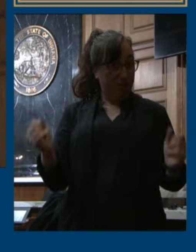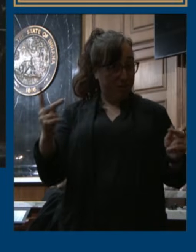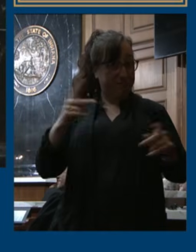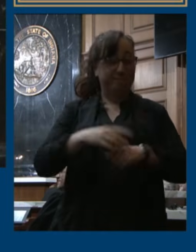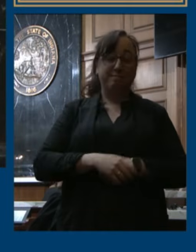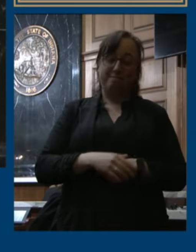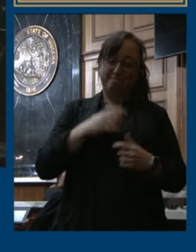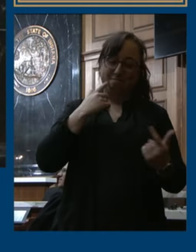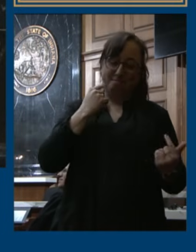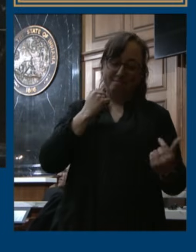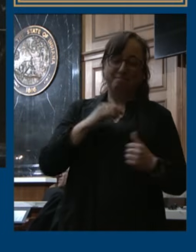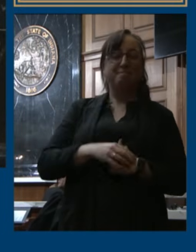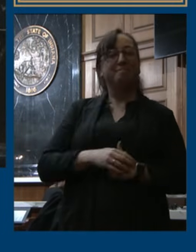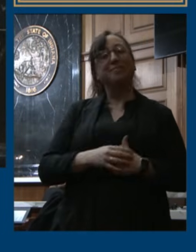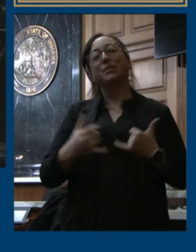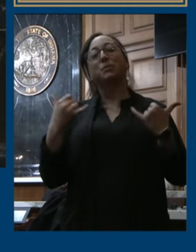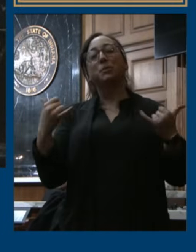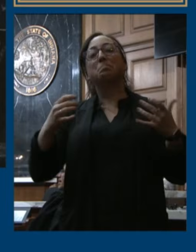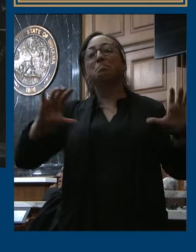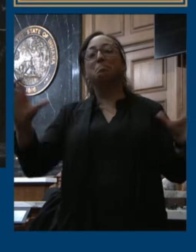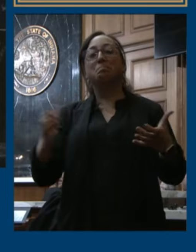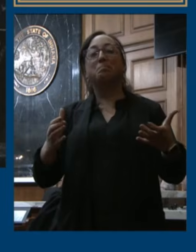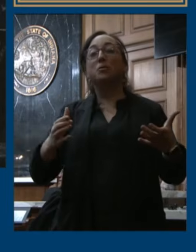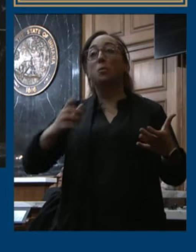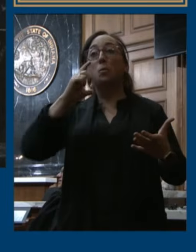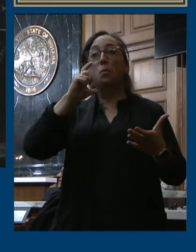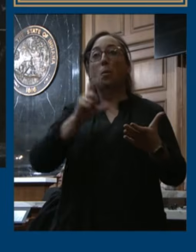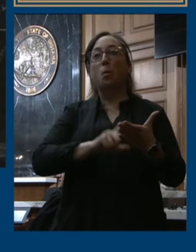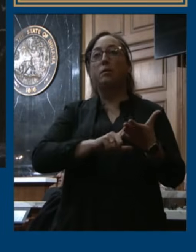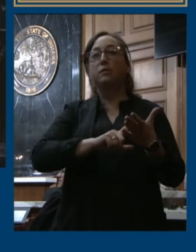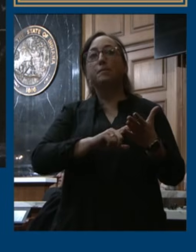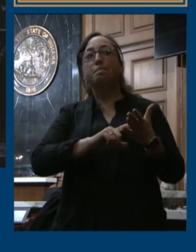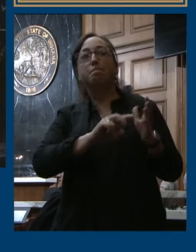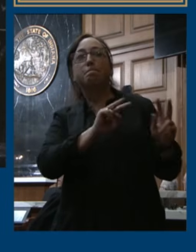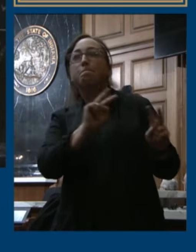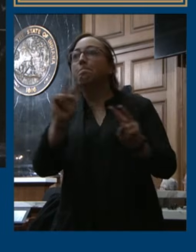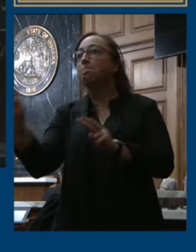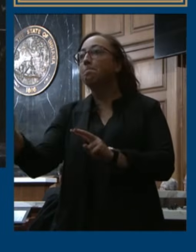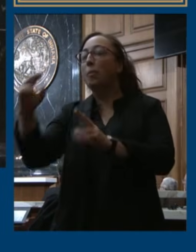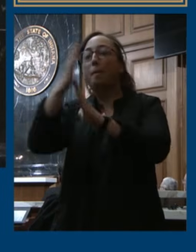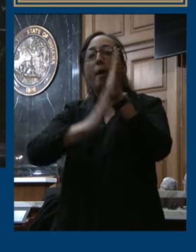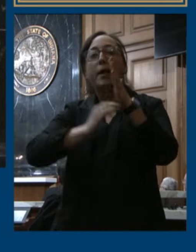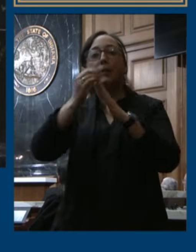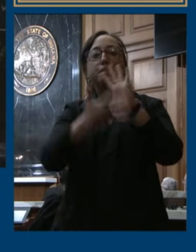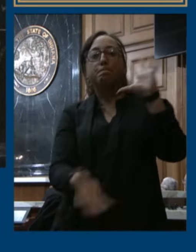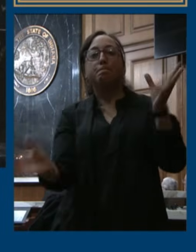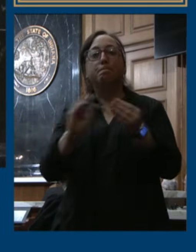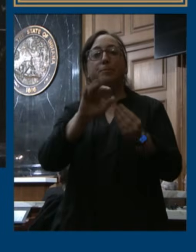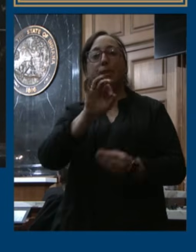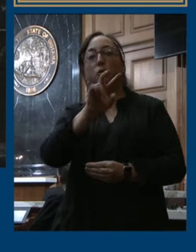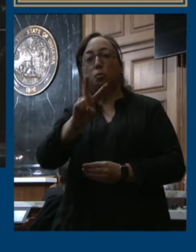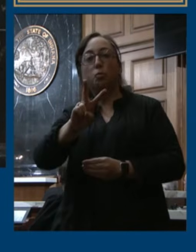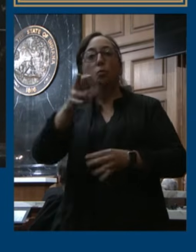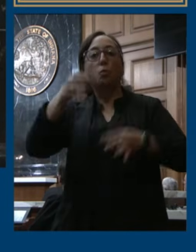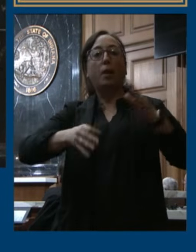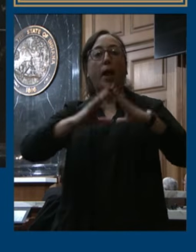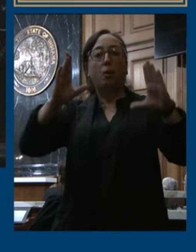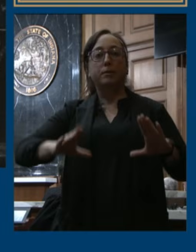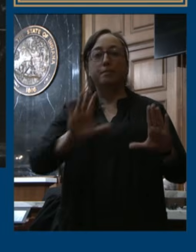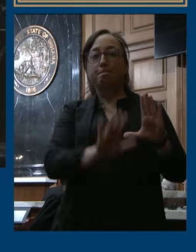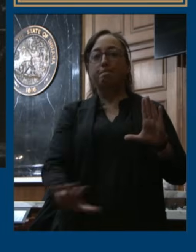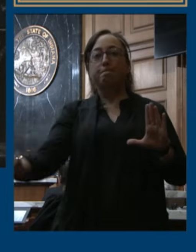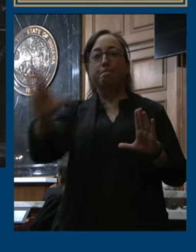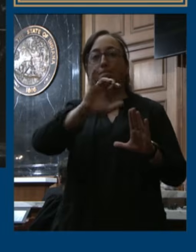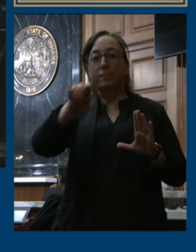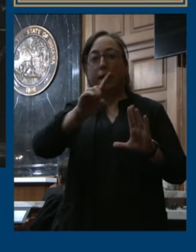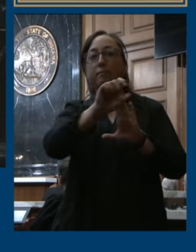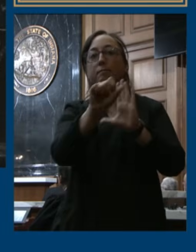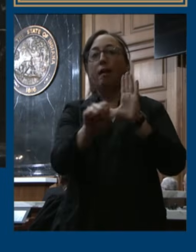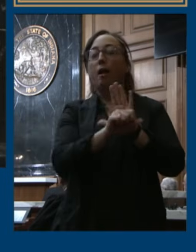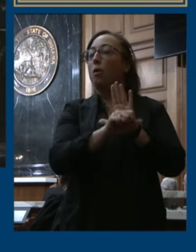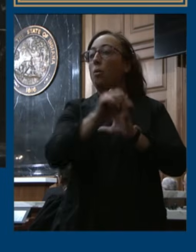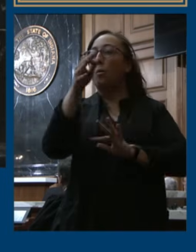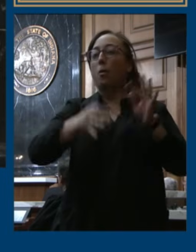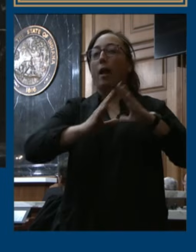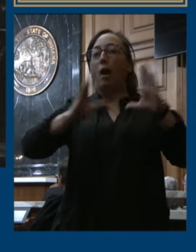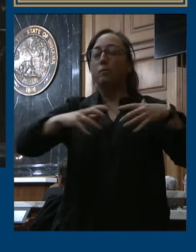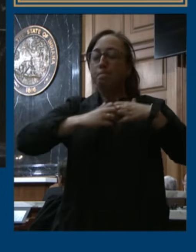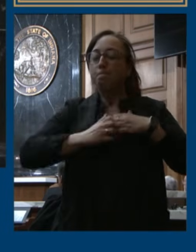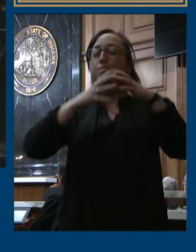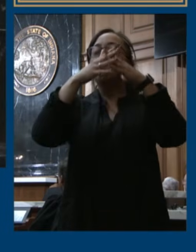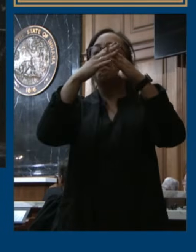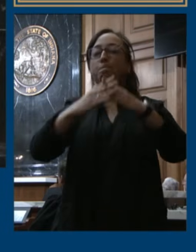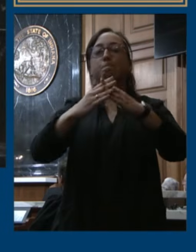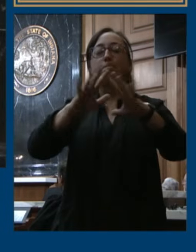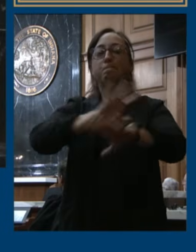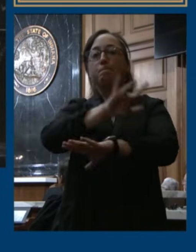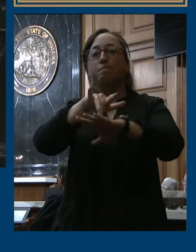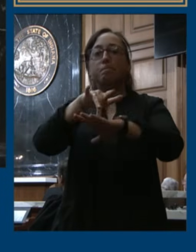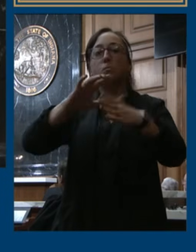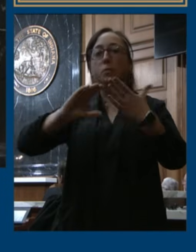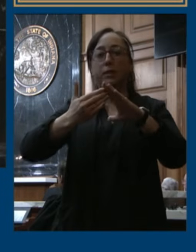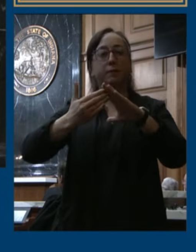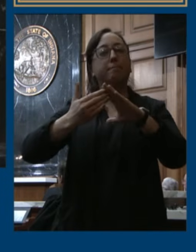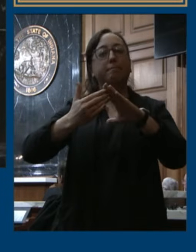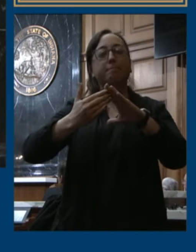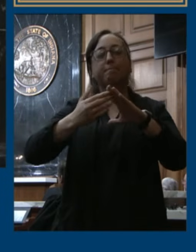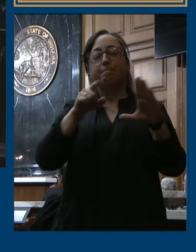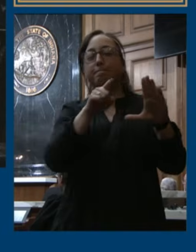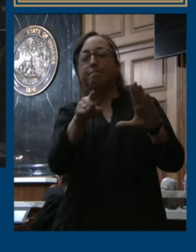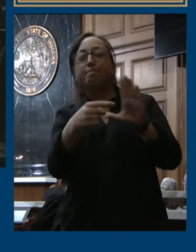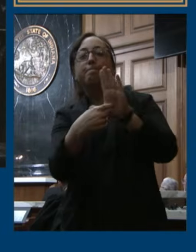AS WE CAME TOGETHER TODAY, YOU SAW PAINTINGS OF ALL 92 COURTHOUSES.